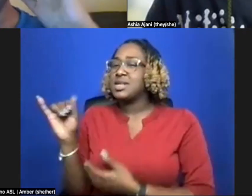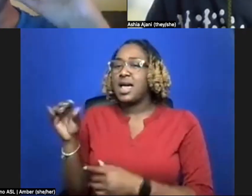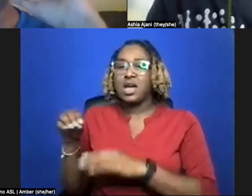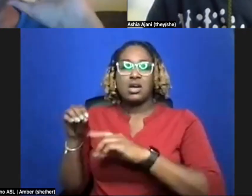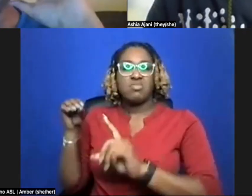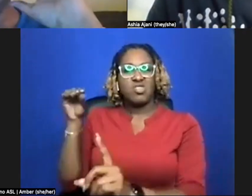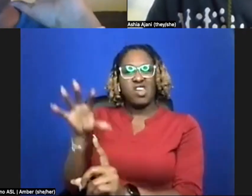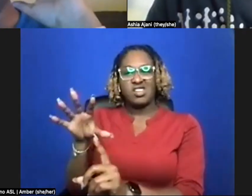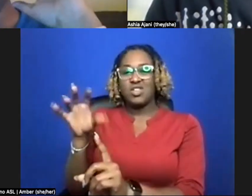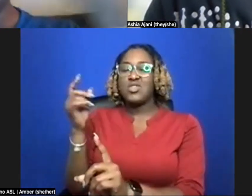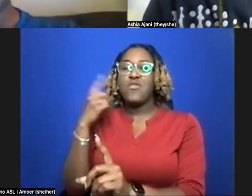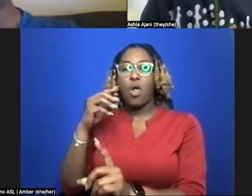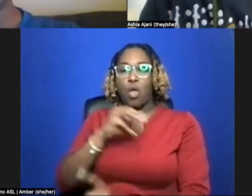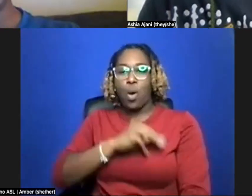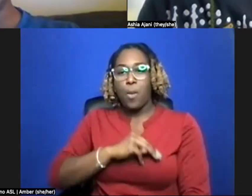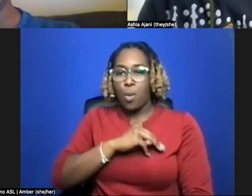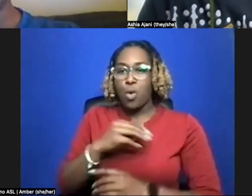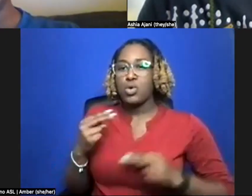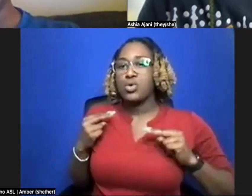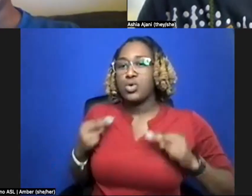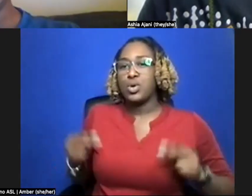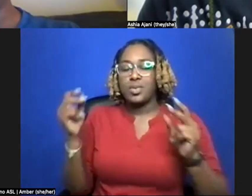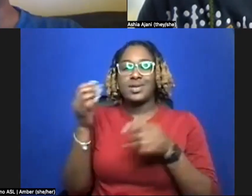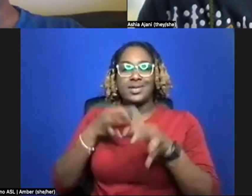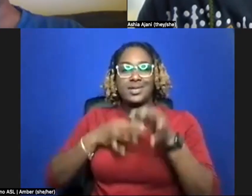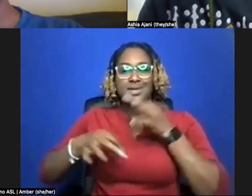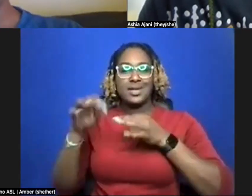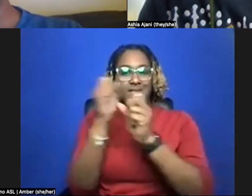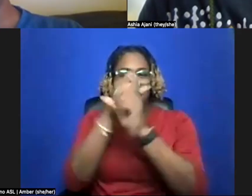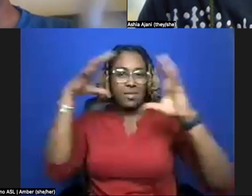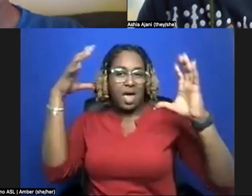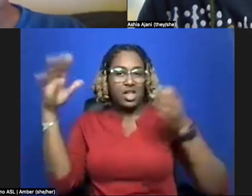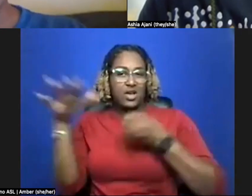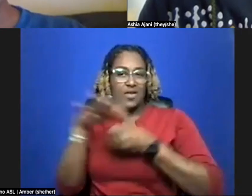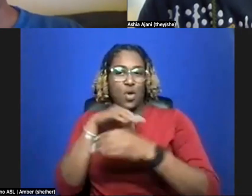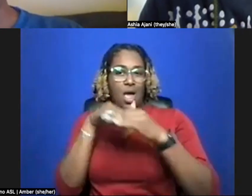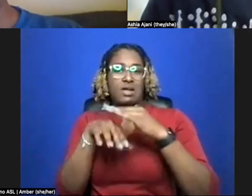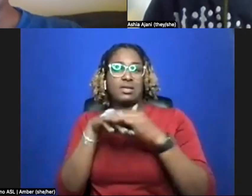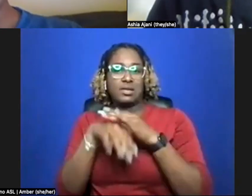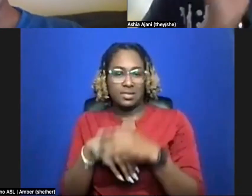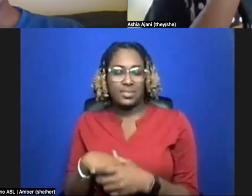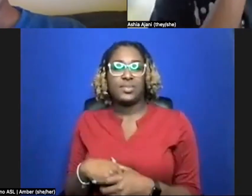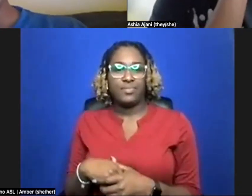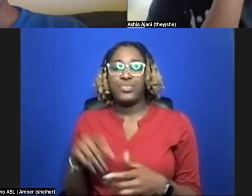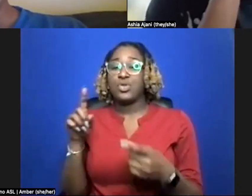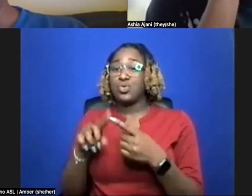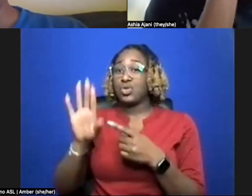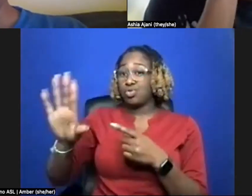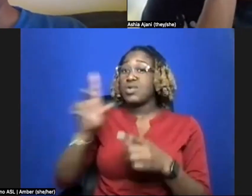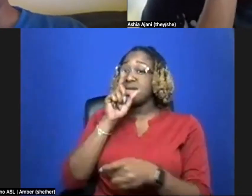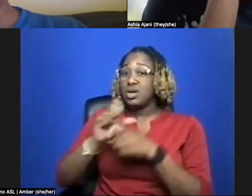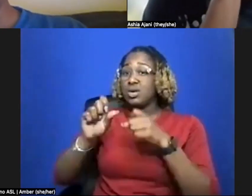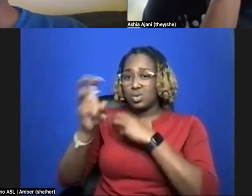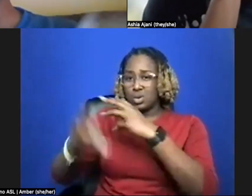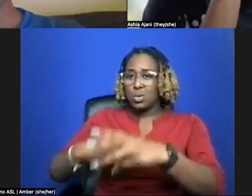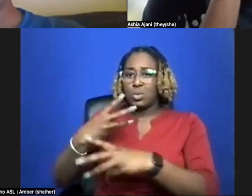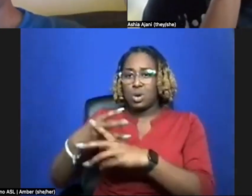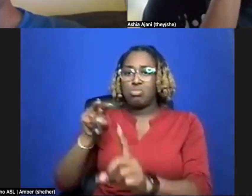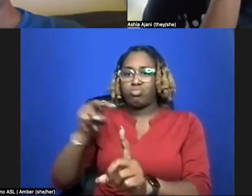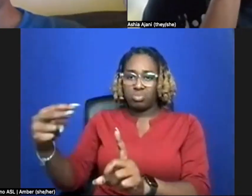terms of like imagining complete access to their world. But that doesn't happen here.